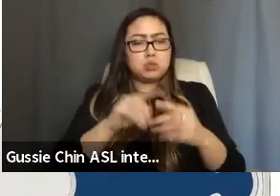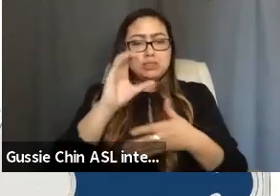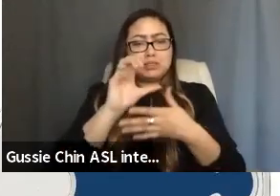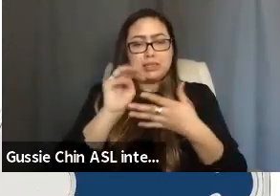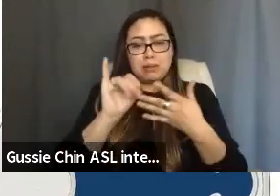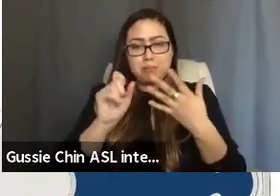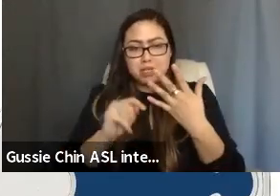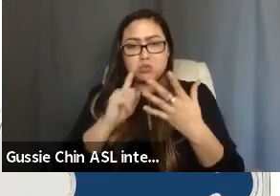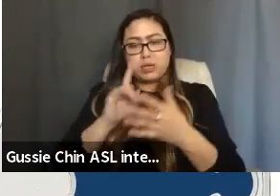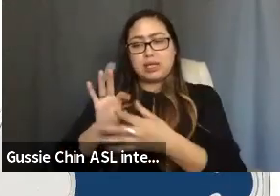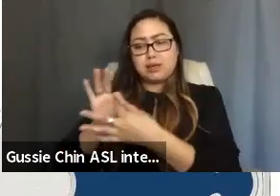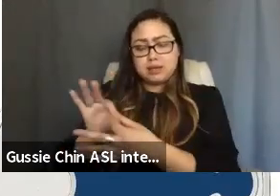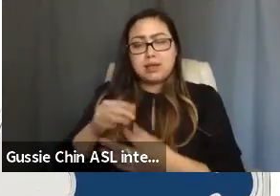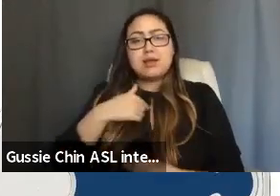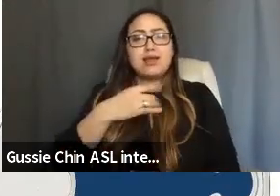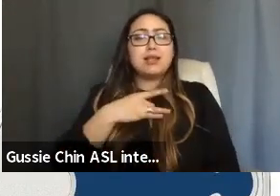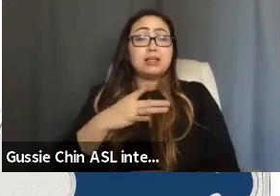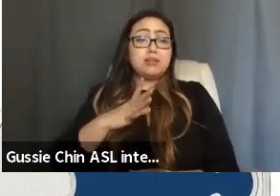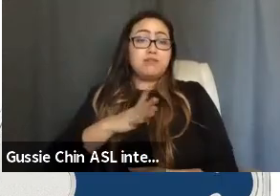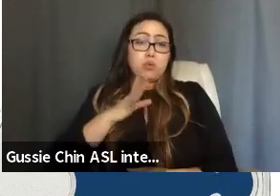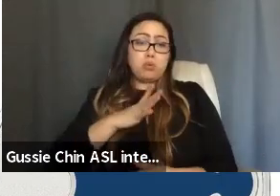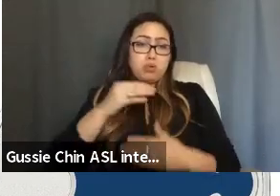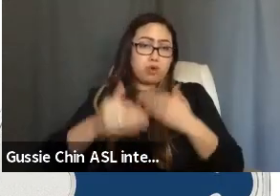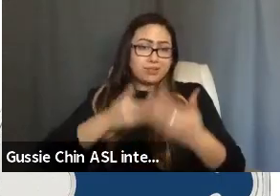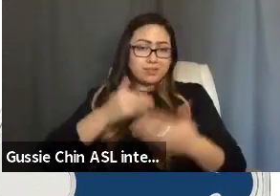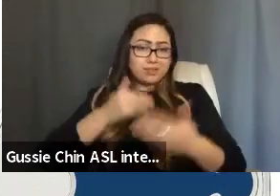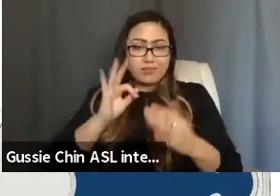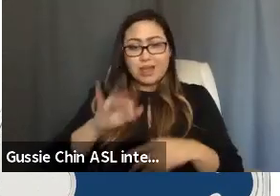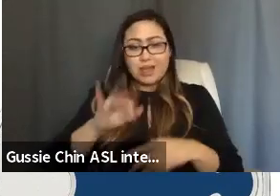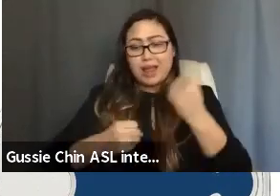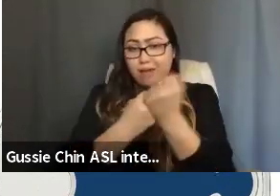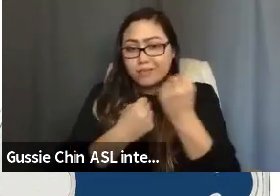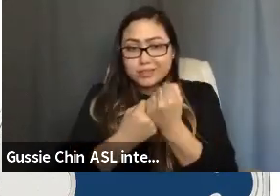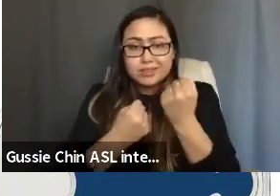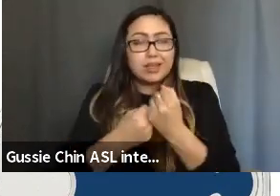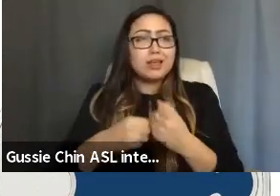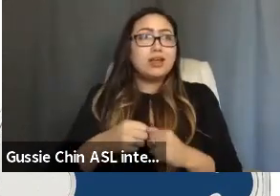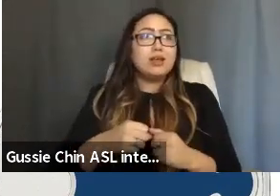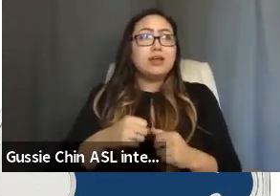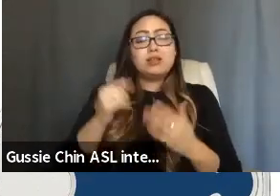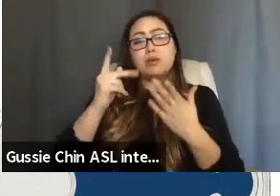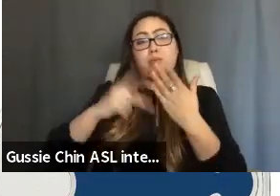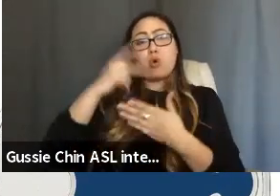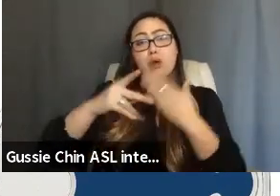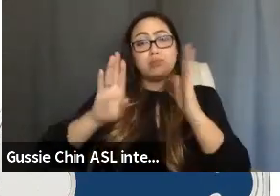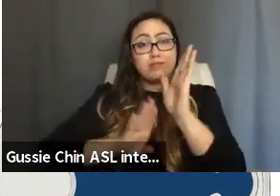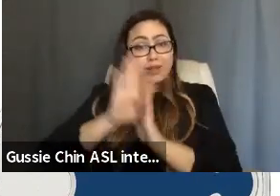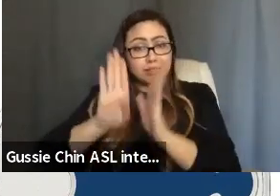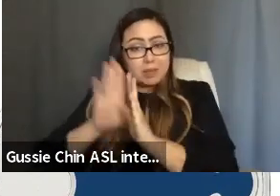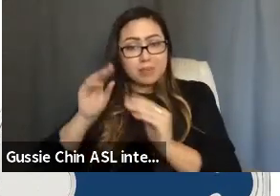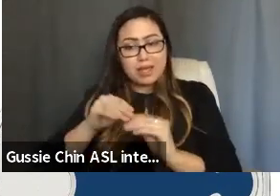So I like the formal process of the advocacy and the program development in this particular agency